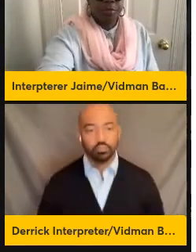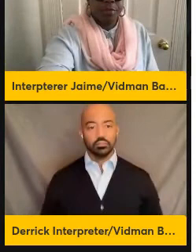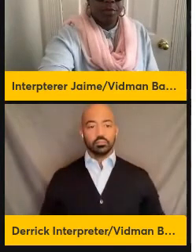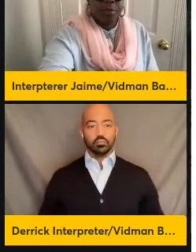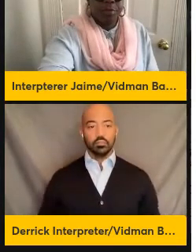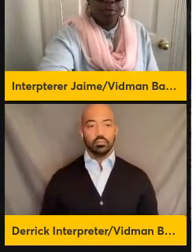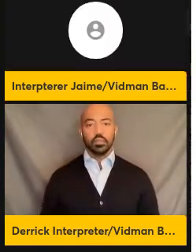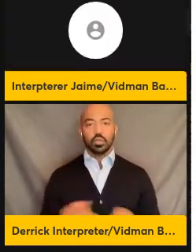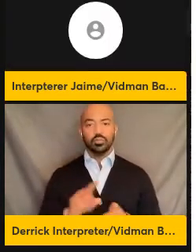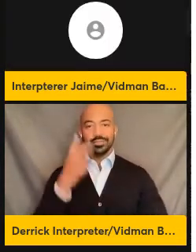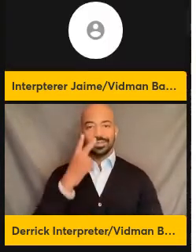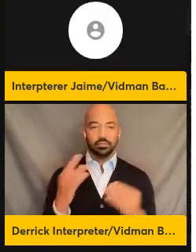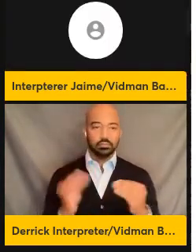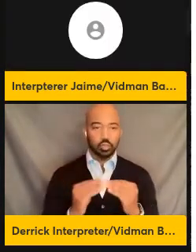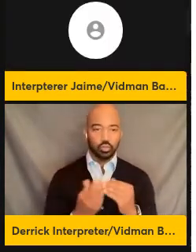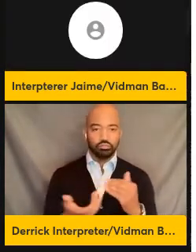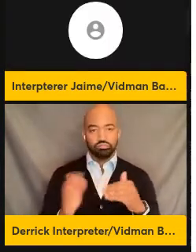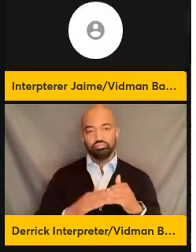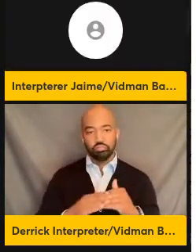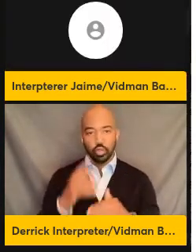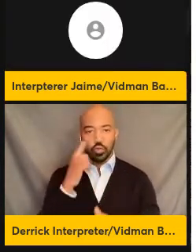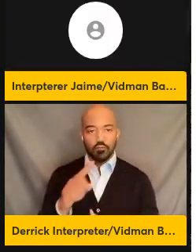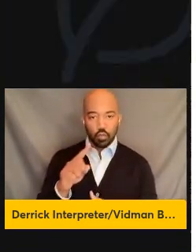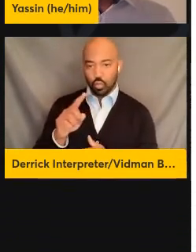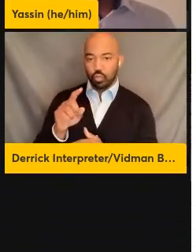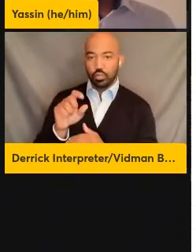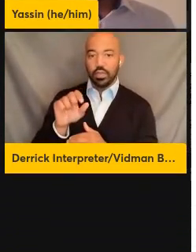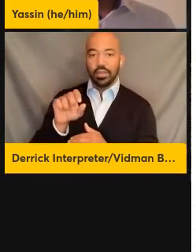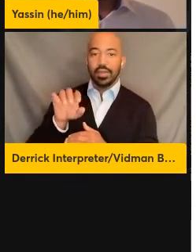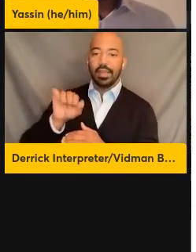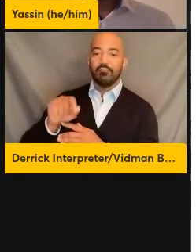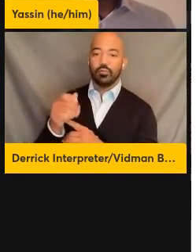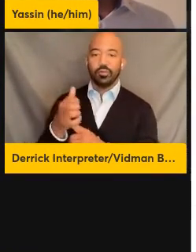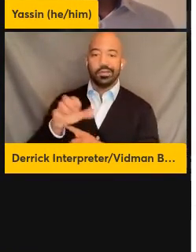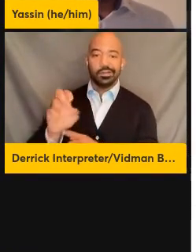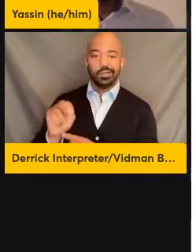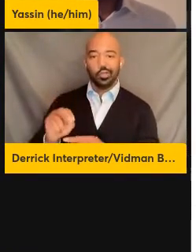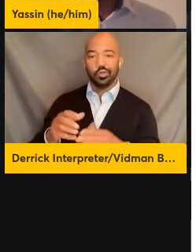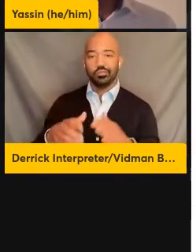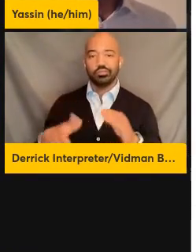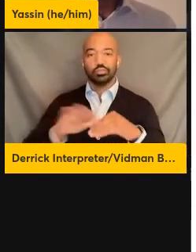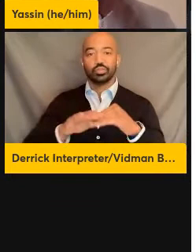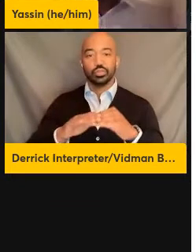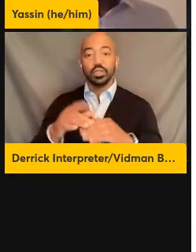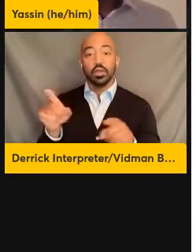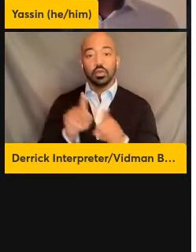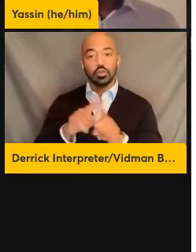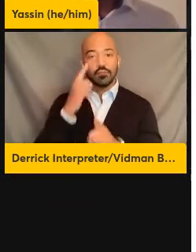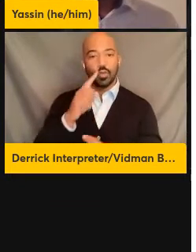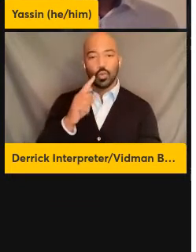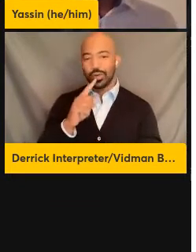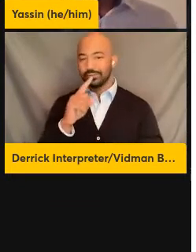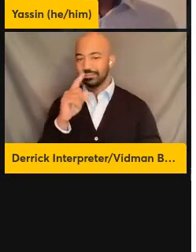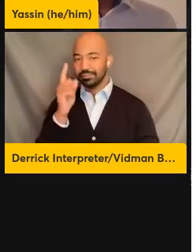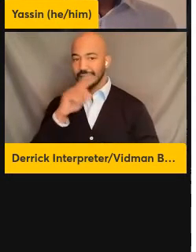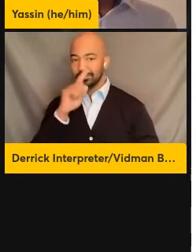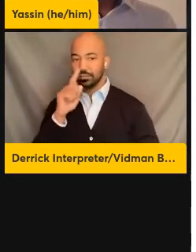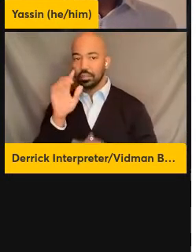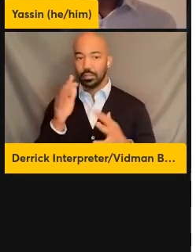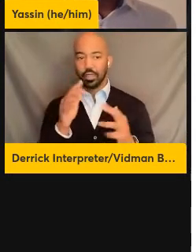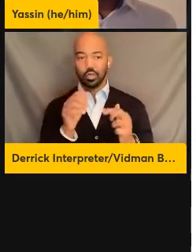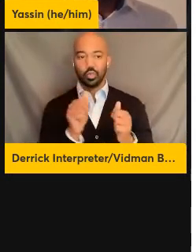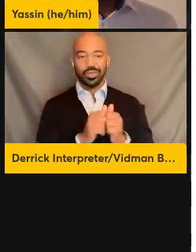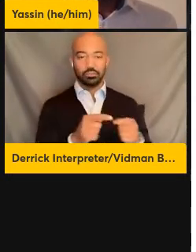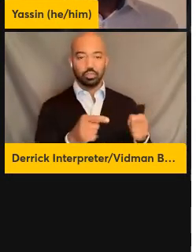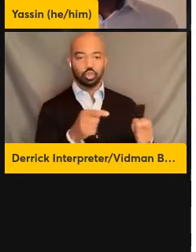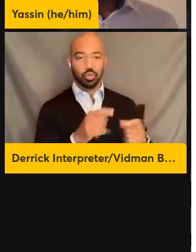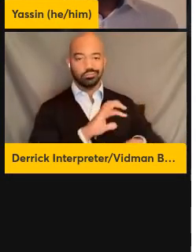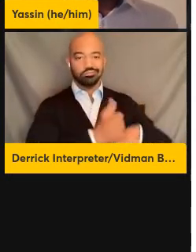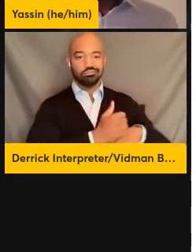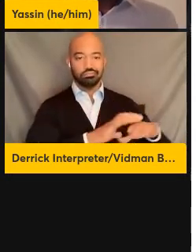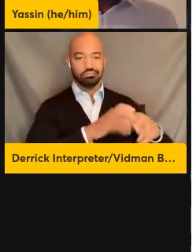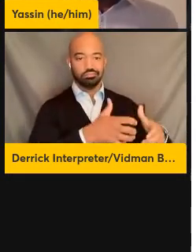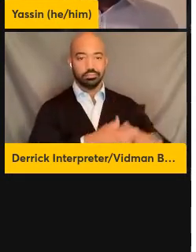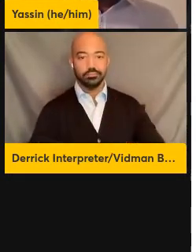amount of amphiregulin produced on a per cell basis by IRC tools and diabetic mice compared to the littermate controls. So these